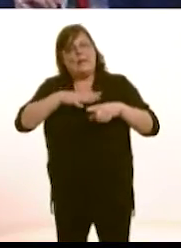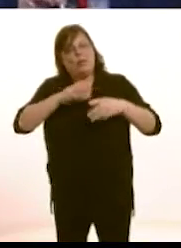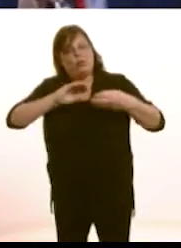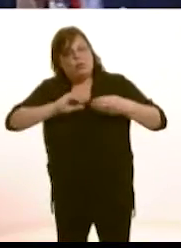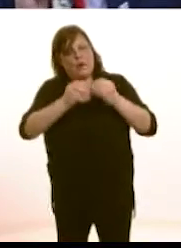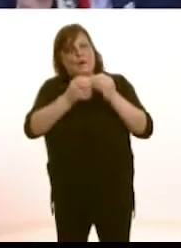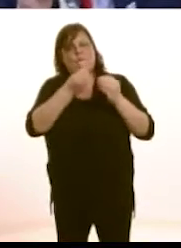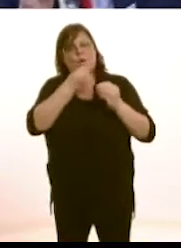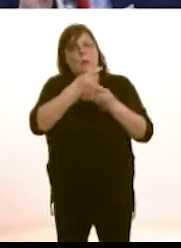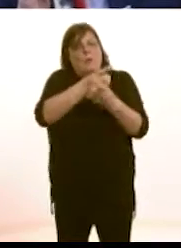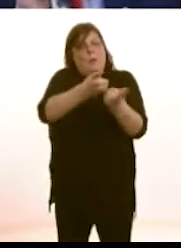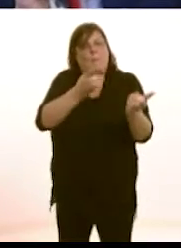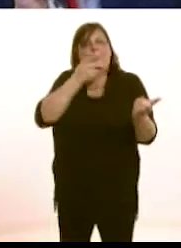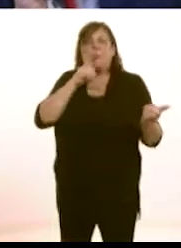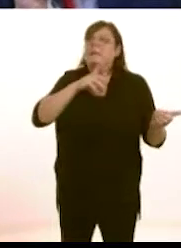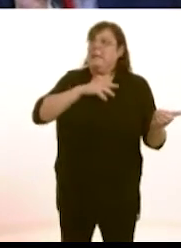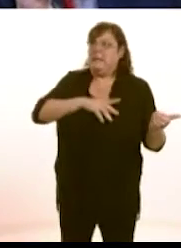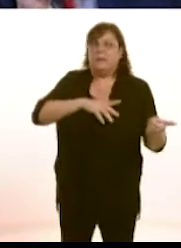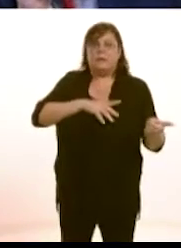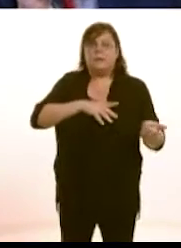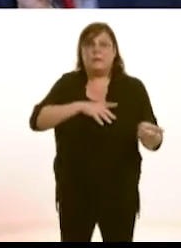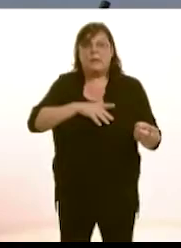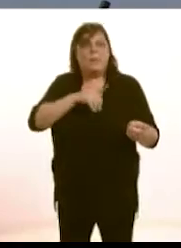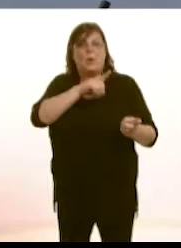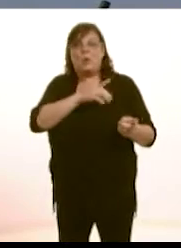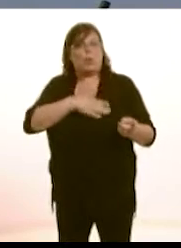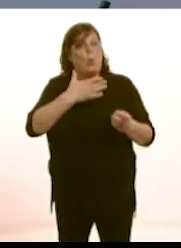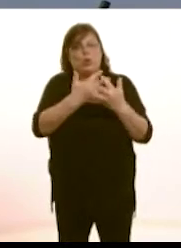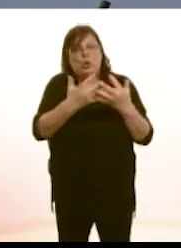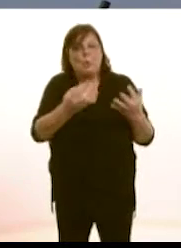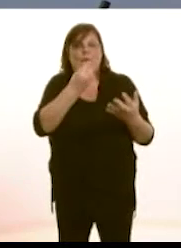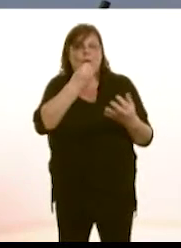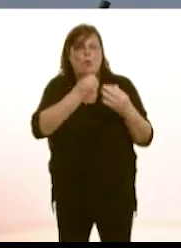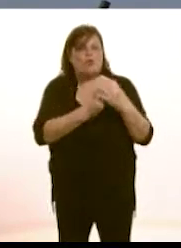because the reality is weíll over produce and weíll see the price drop. So, that has to be managed very carefully.